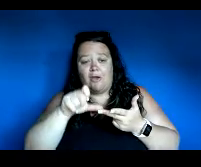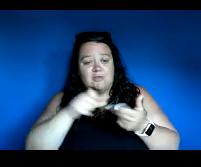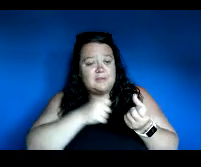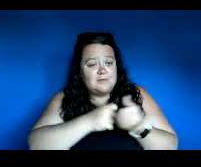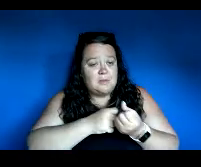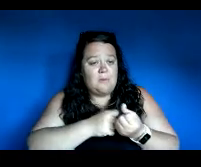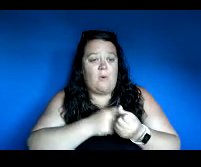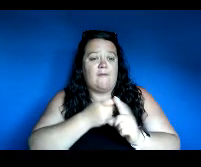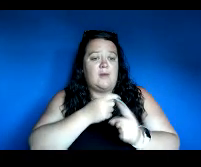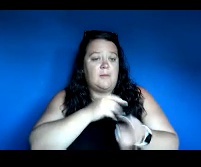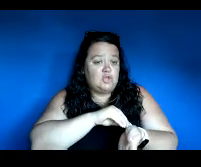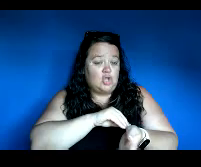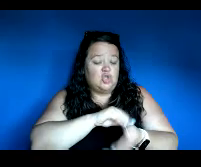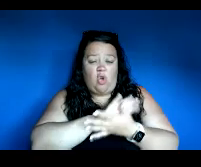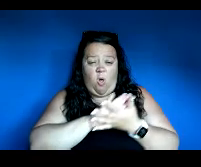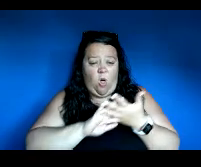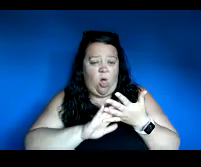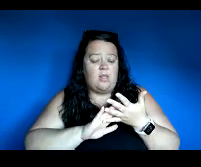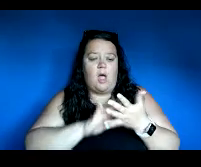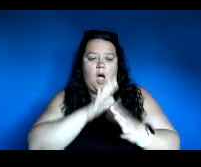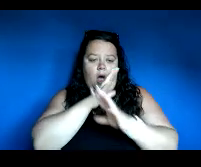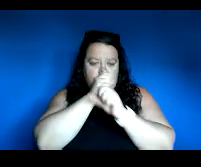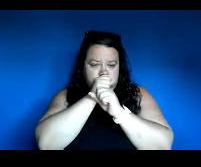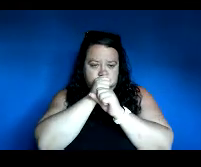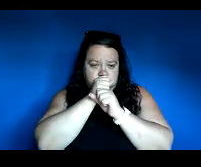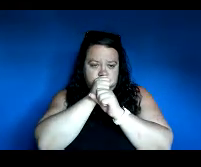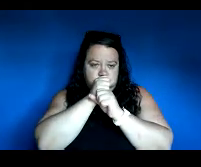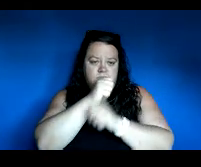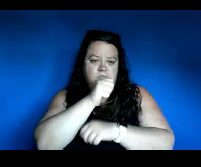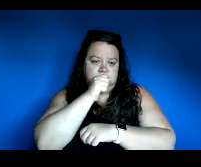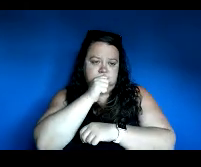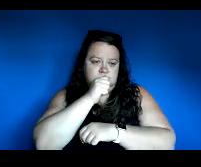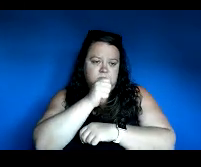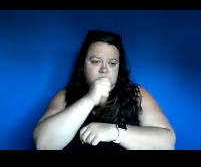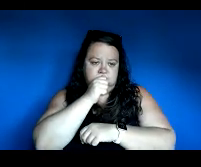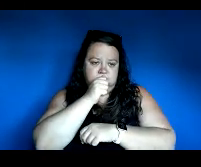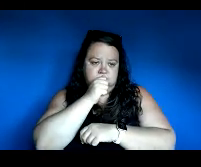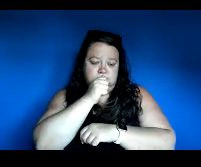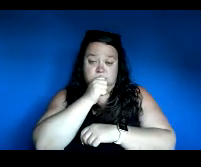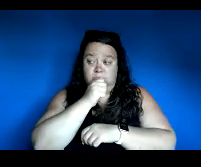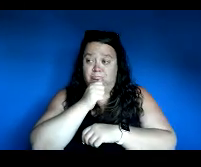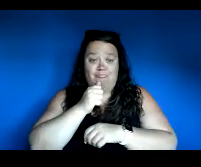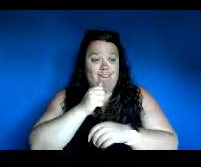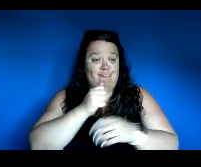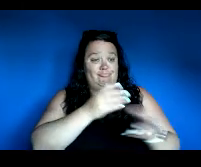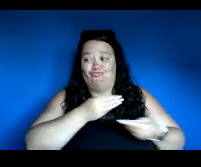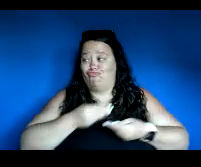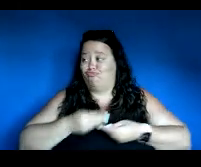that information is confidential and private. And we do not share that unless we are working